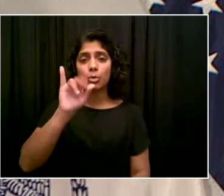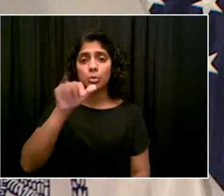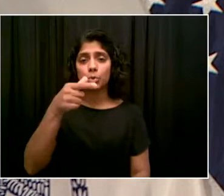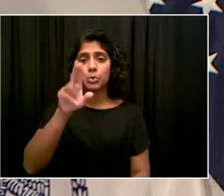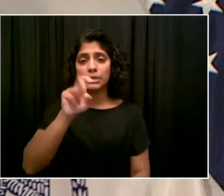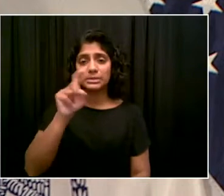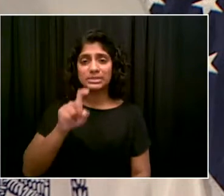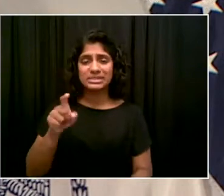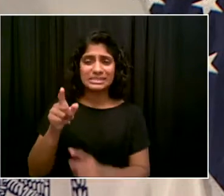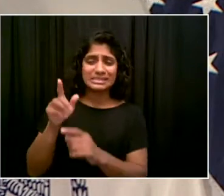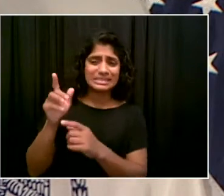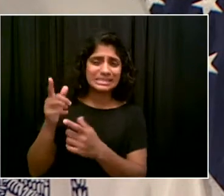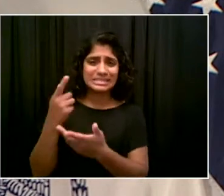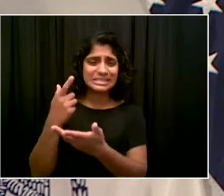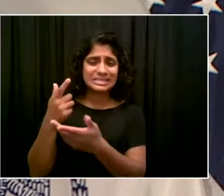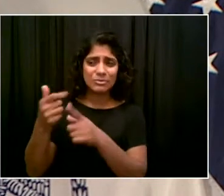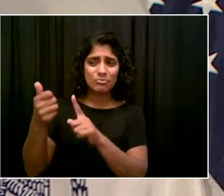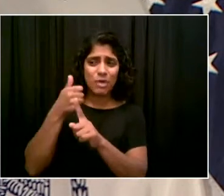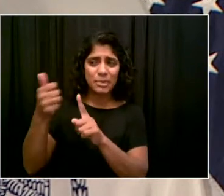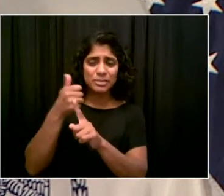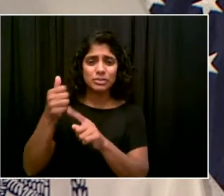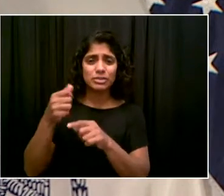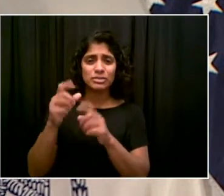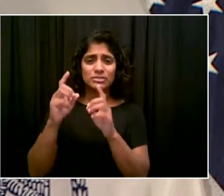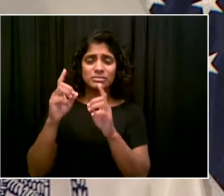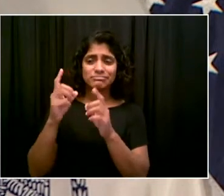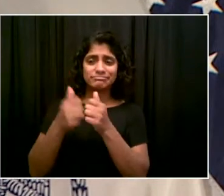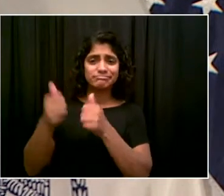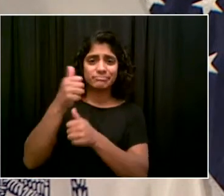THINGS ABOUT OUR TRANSPORTATION